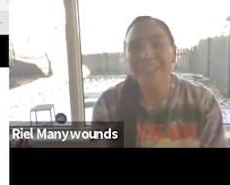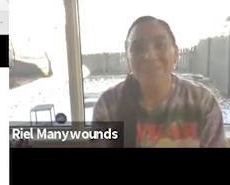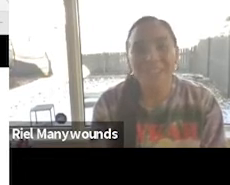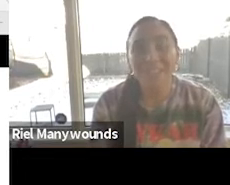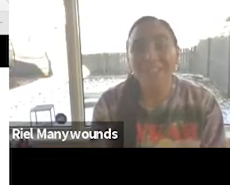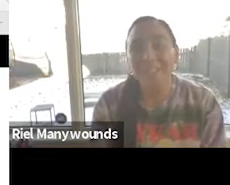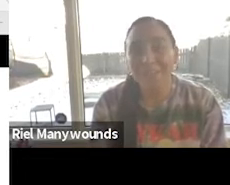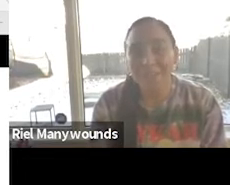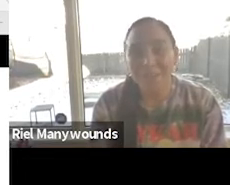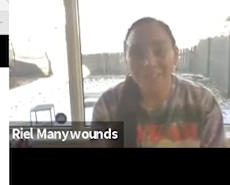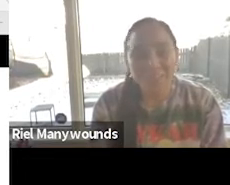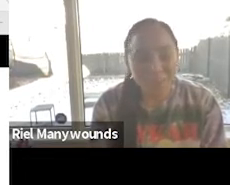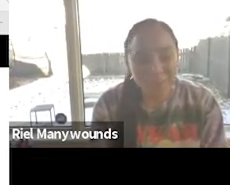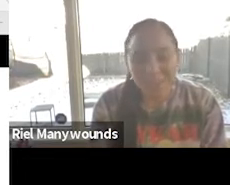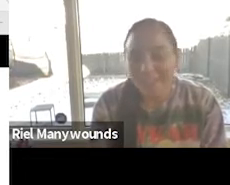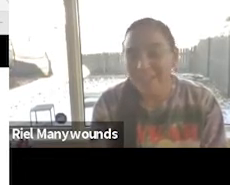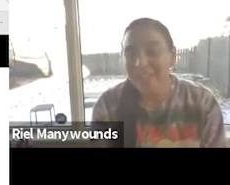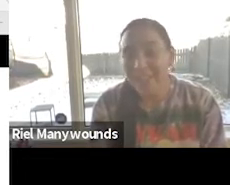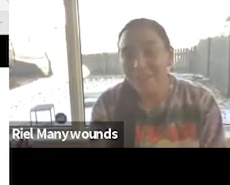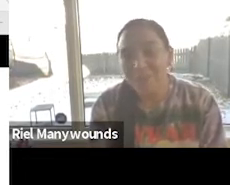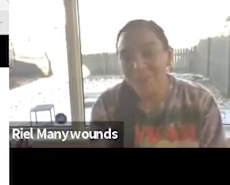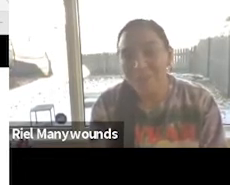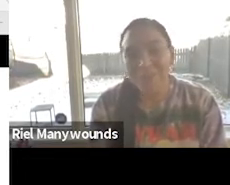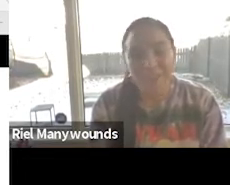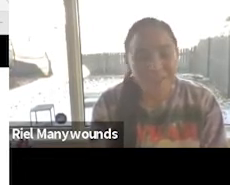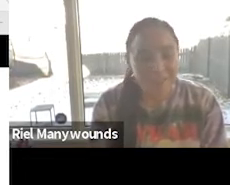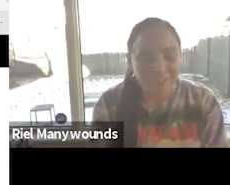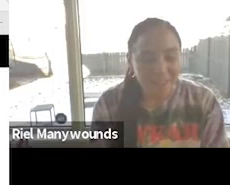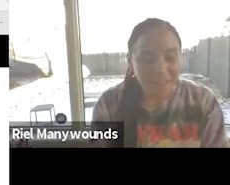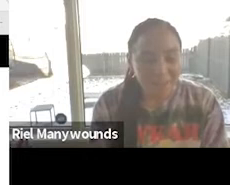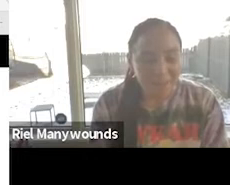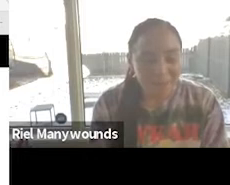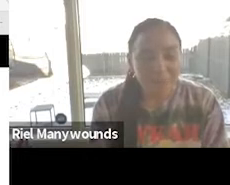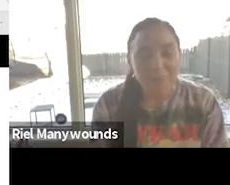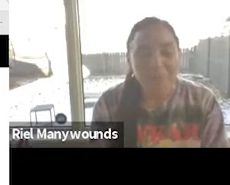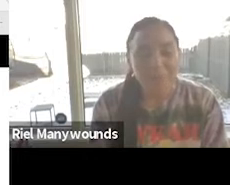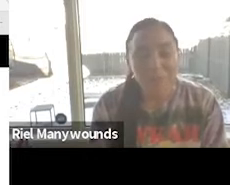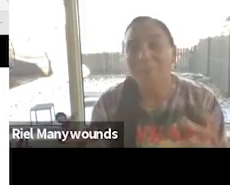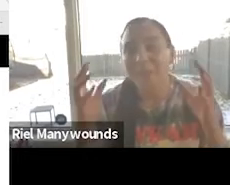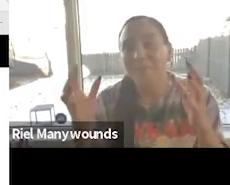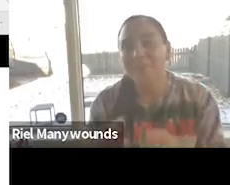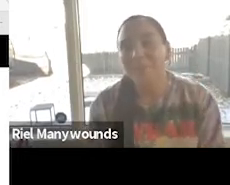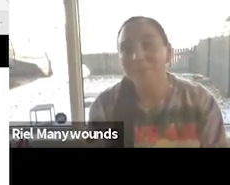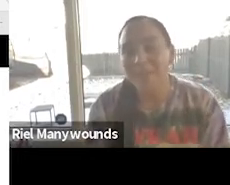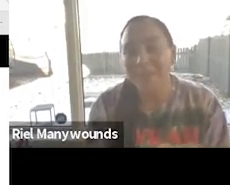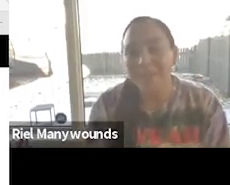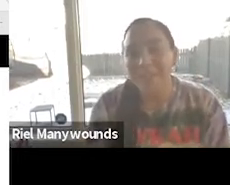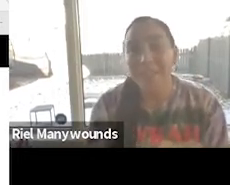if we actually don't speak the actual truth, and, you know, make those platforms and spaces